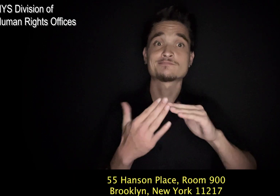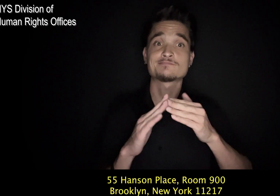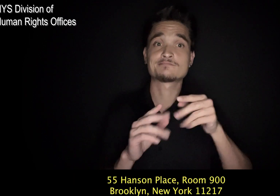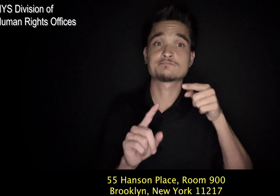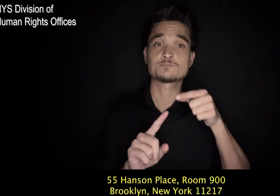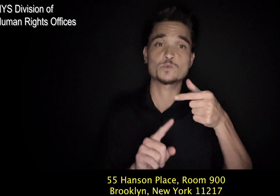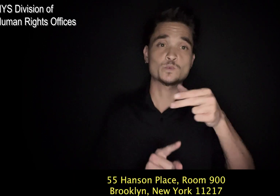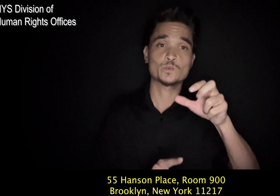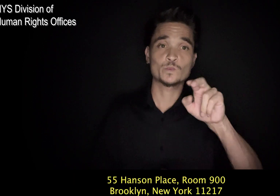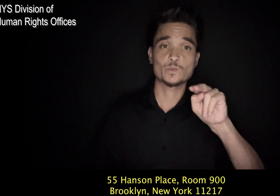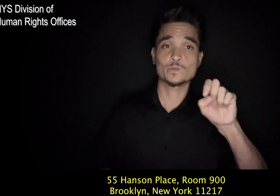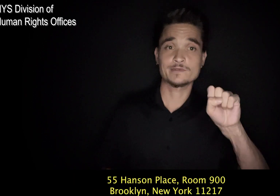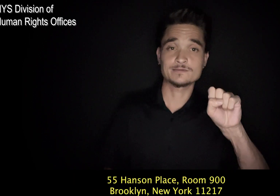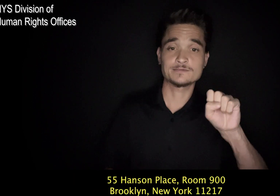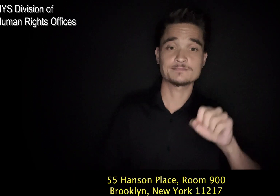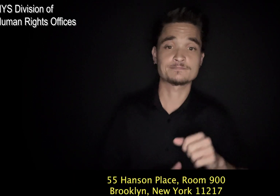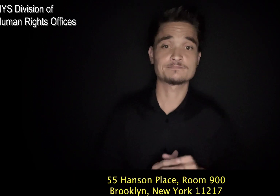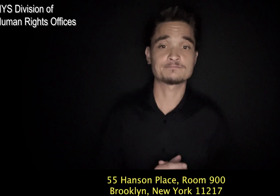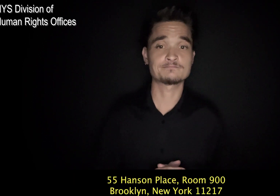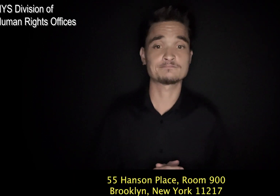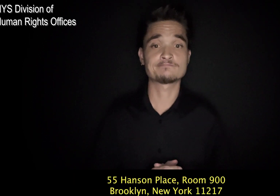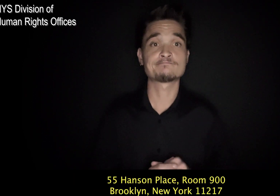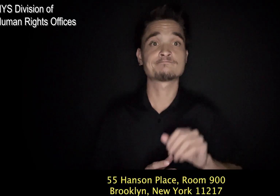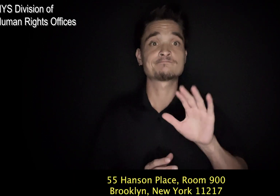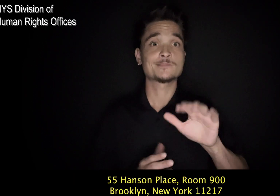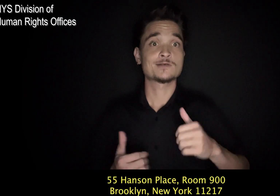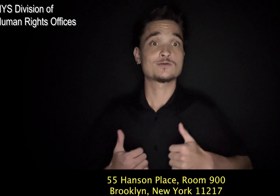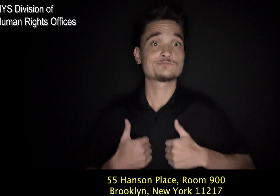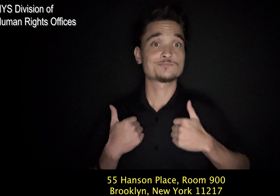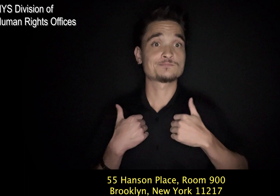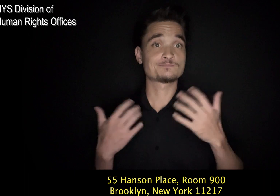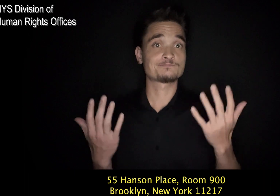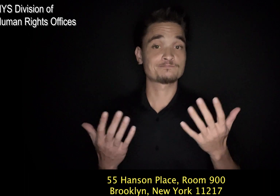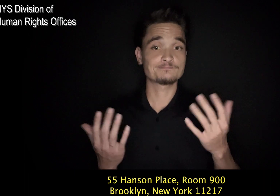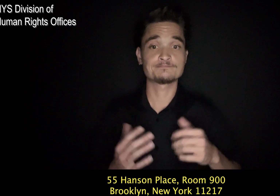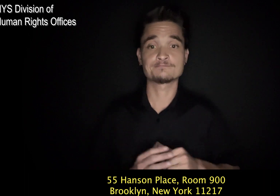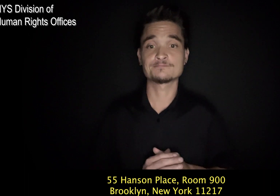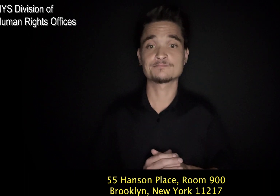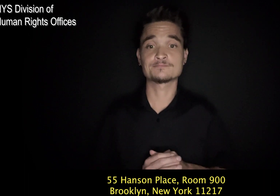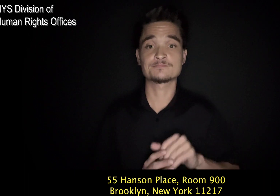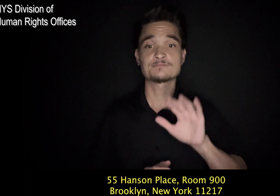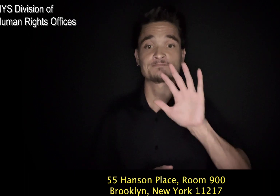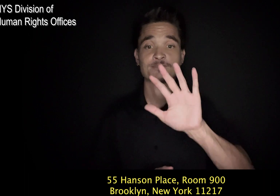55 Hanson Place, Room 900 Brooklyn, New York 11217